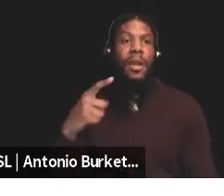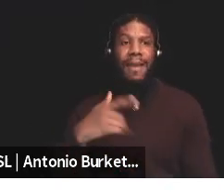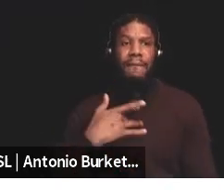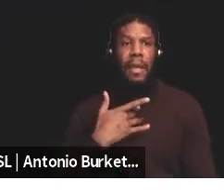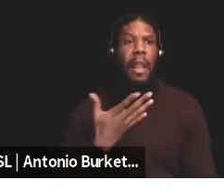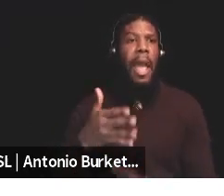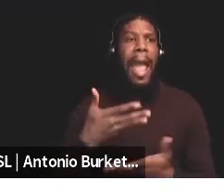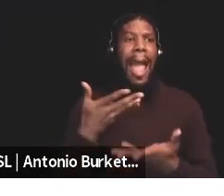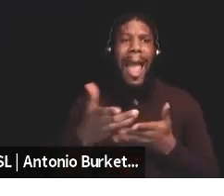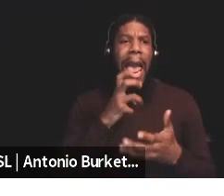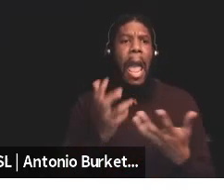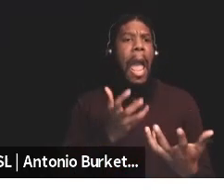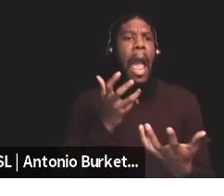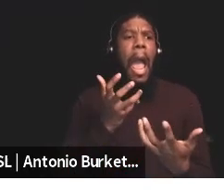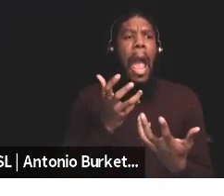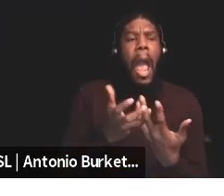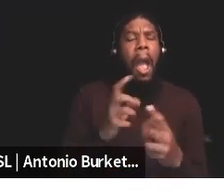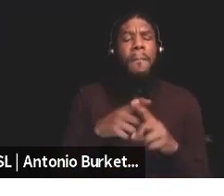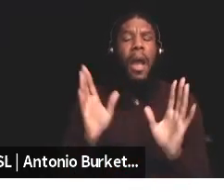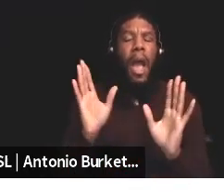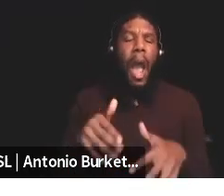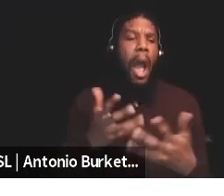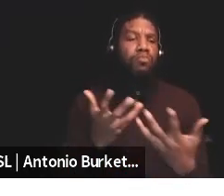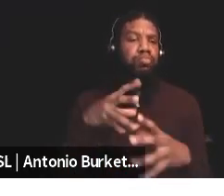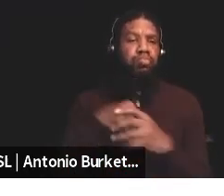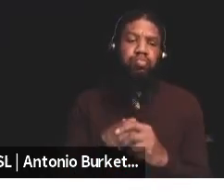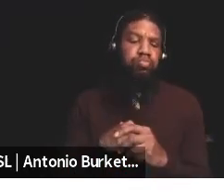I've just gone ahead and pretty much forced myself in to the writing center community,